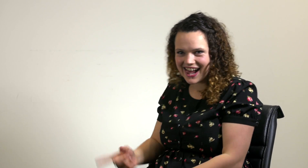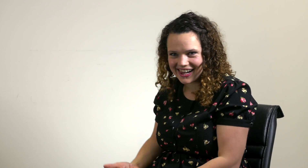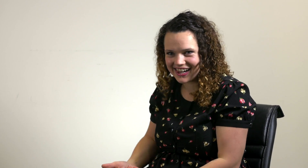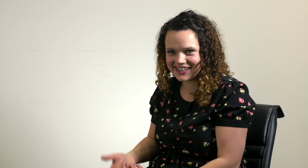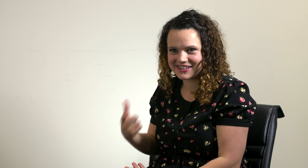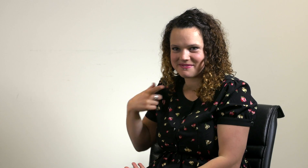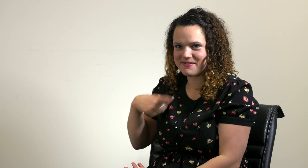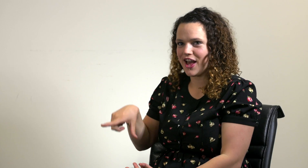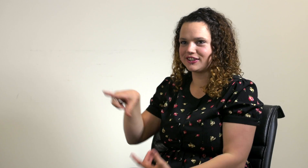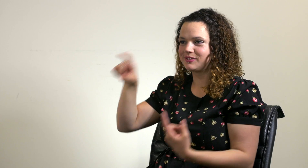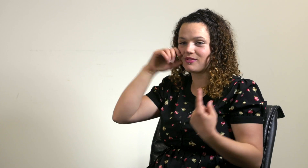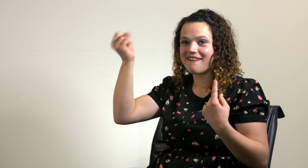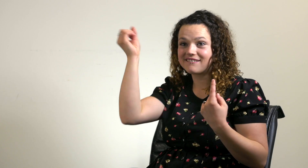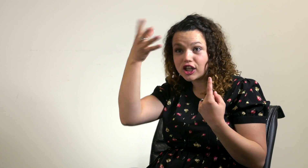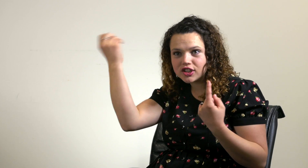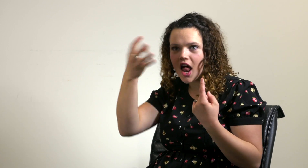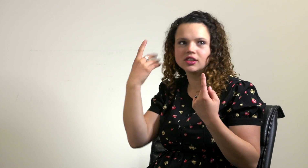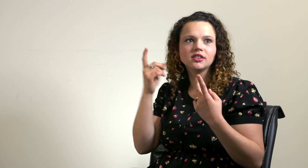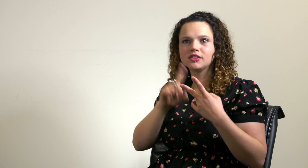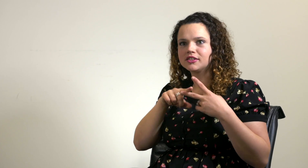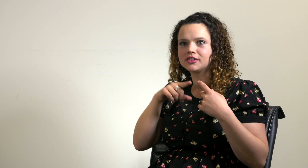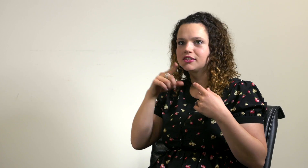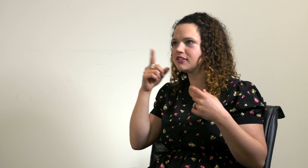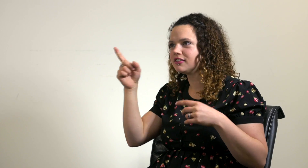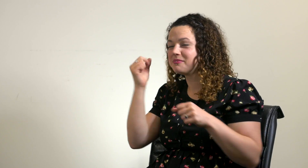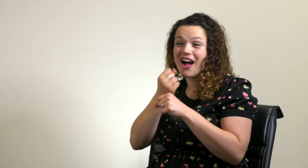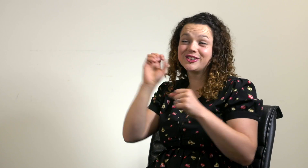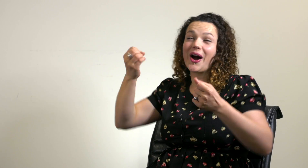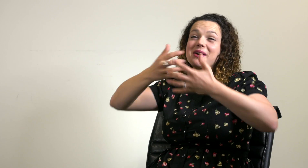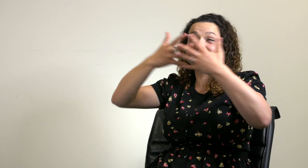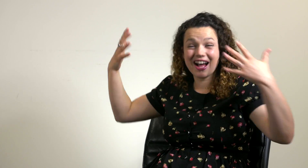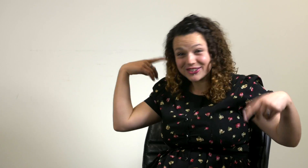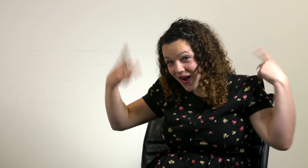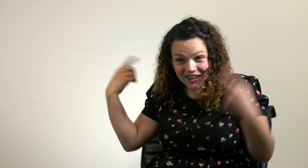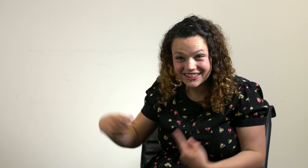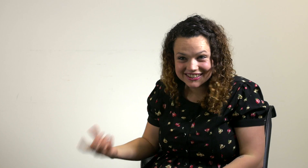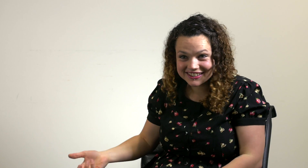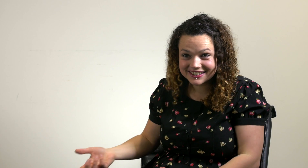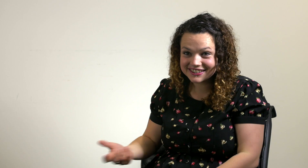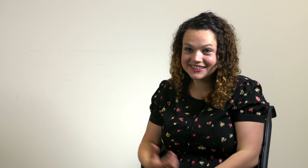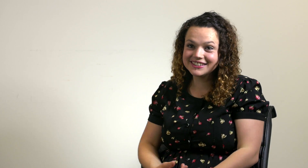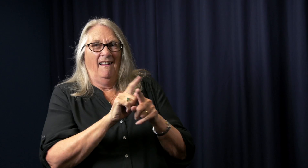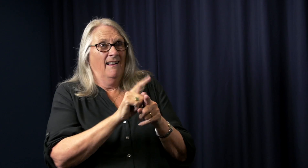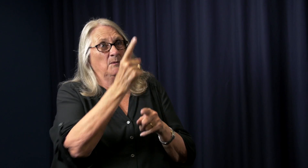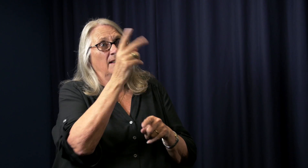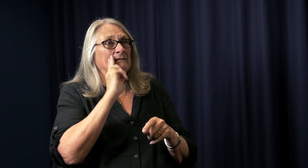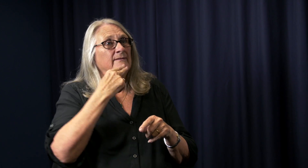you will be able to tell straight away, for example, there's lights signalling when the door bell rings or when the phone rings, and it's just so noisy.